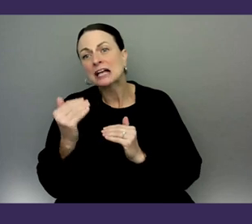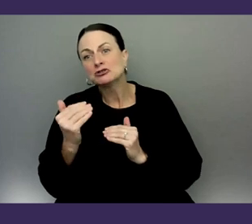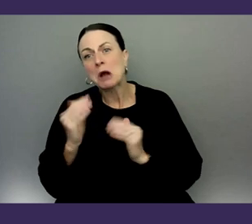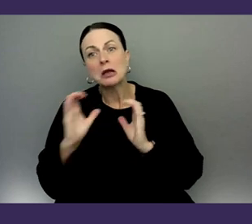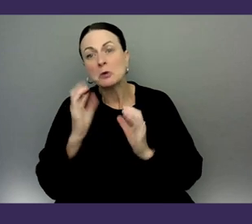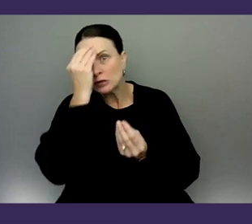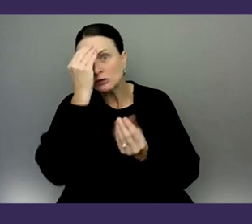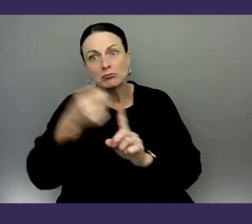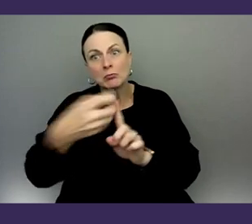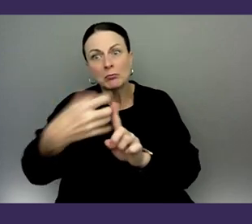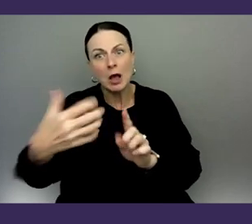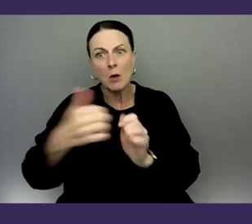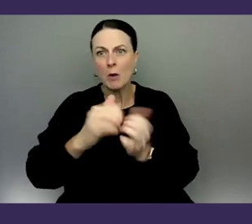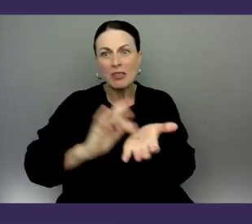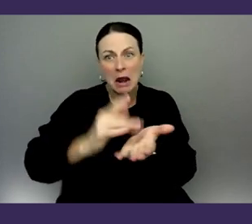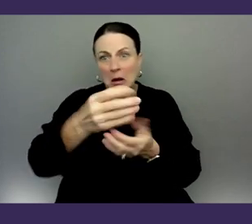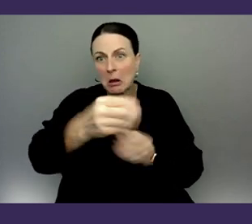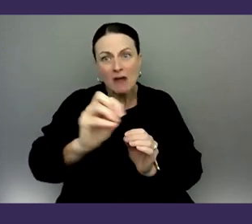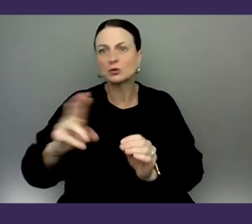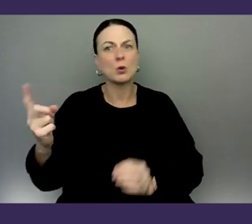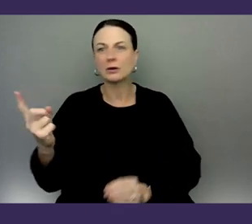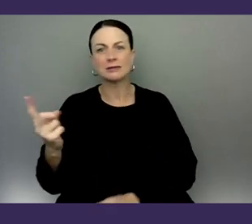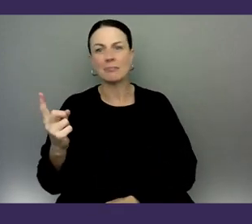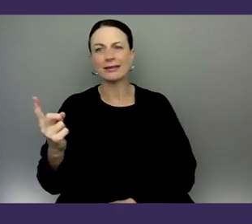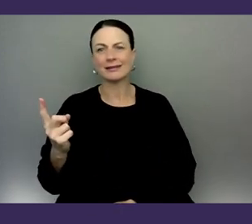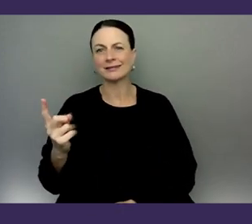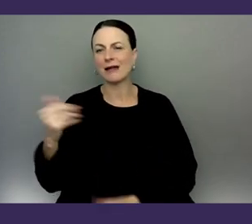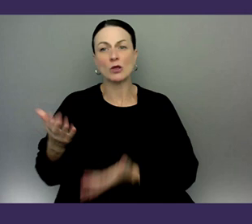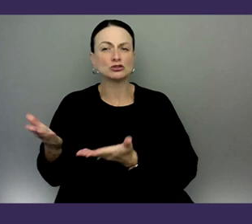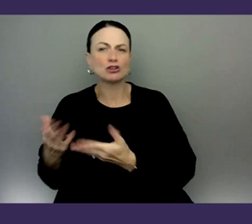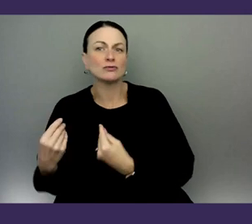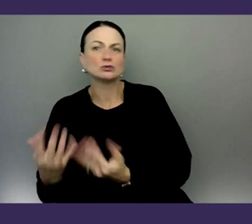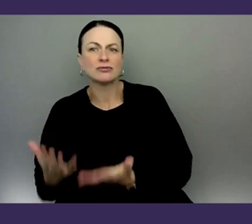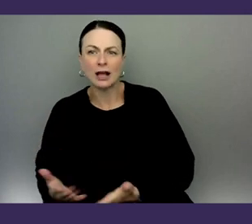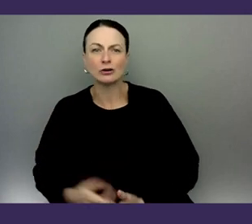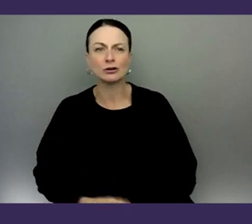with either a medical office or another service provider that, you know,